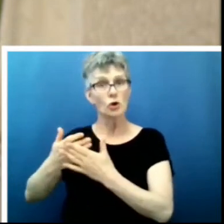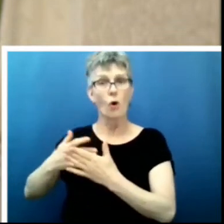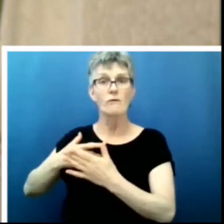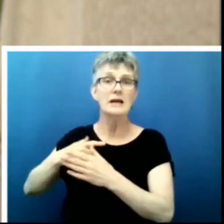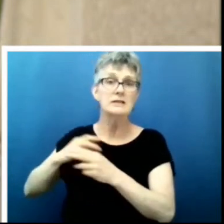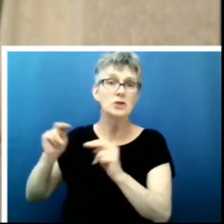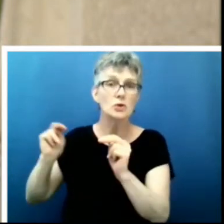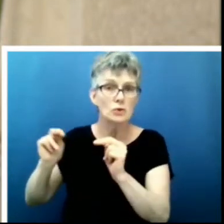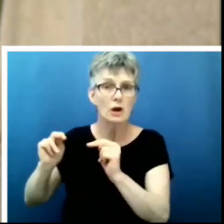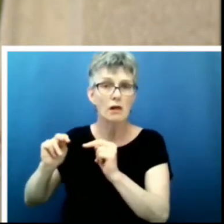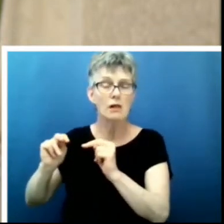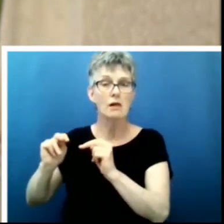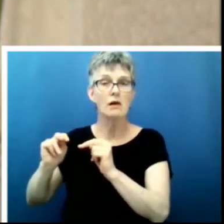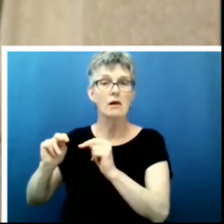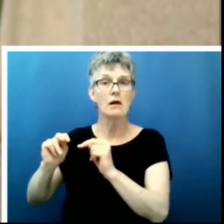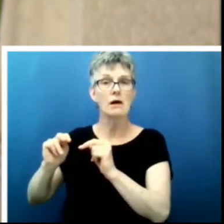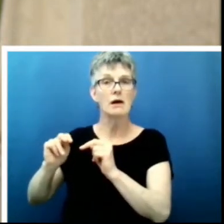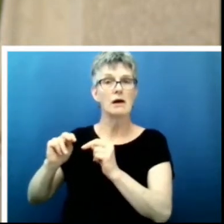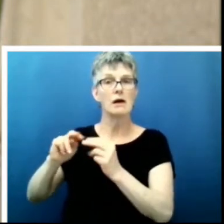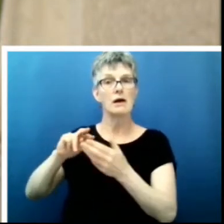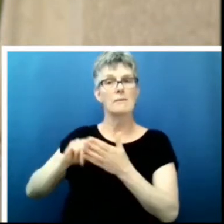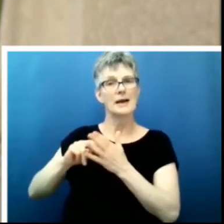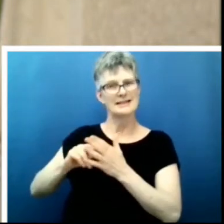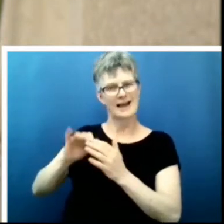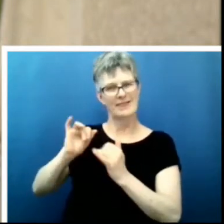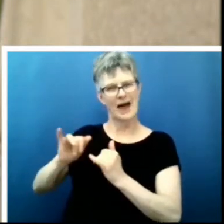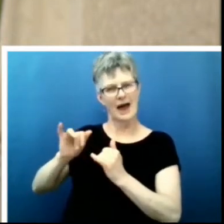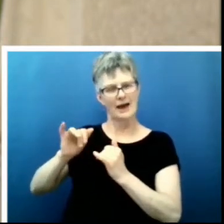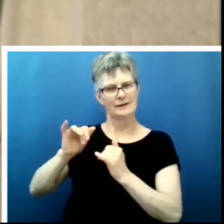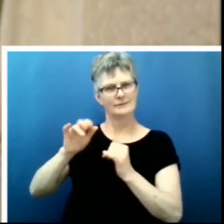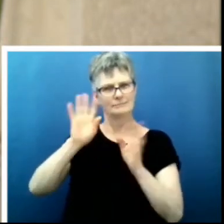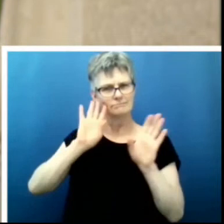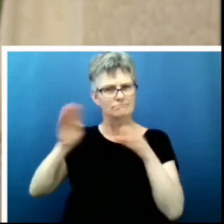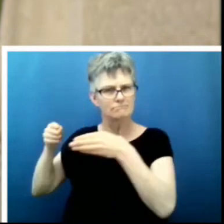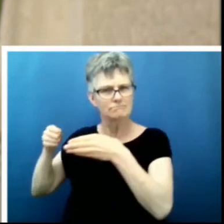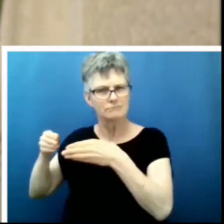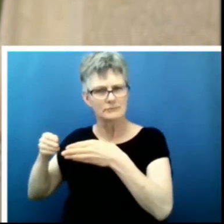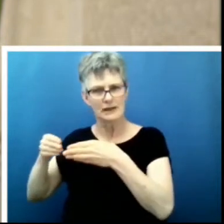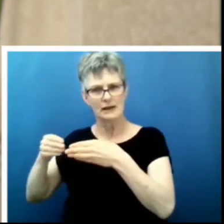Now go to that place and what's that feel like? Is it warm, is it tingly?